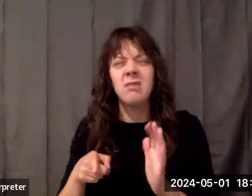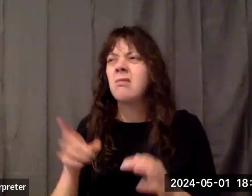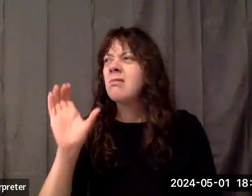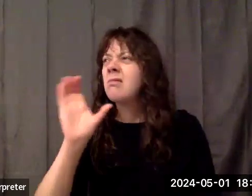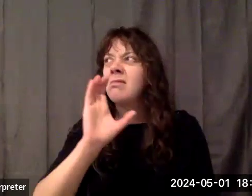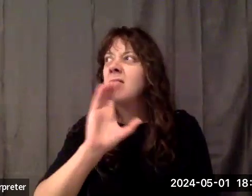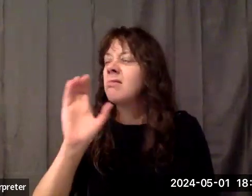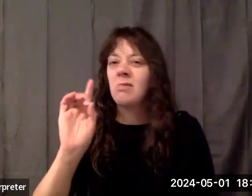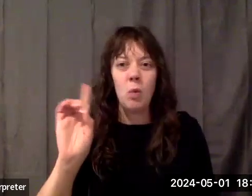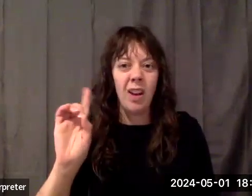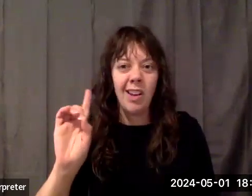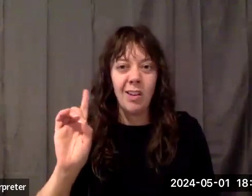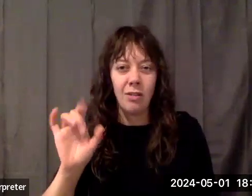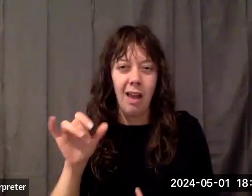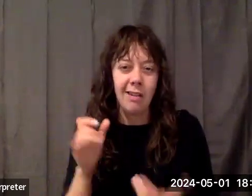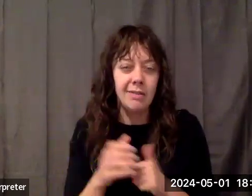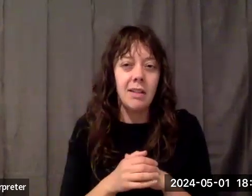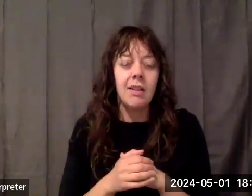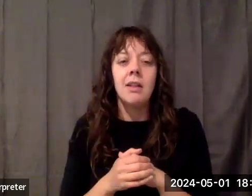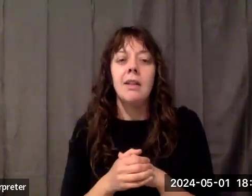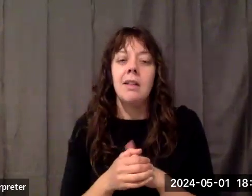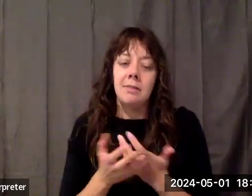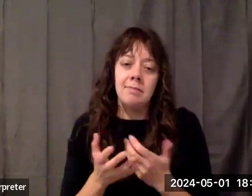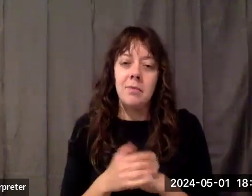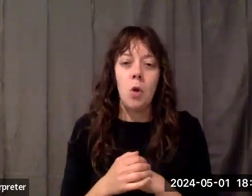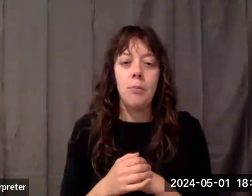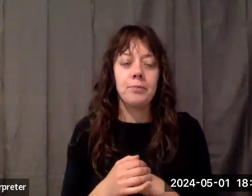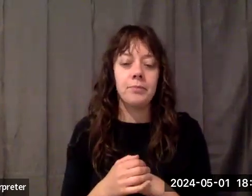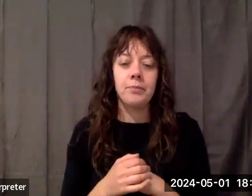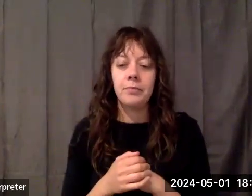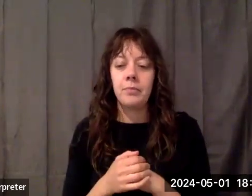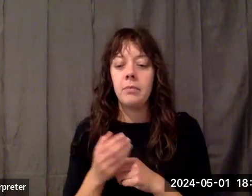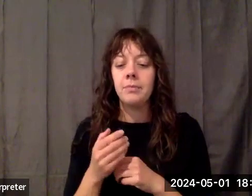that there are columns for cost or provider or setting